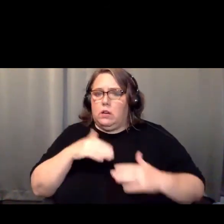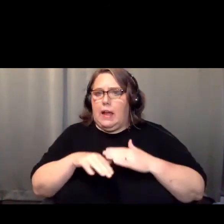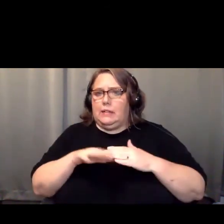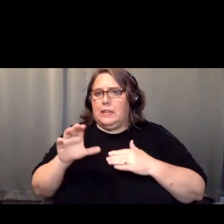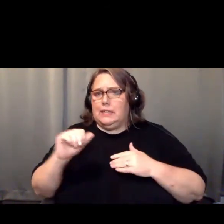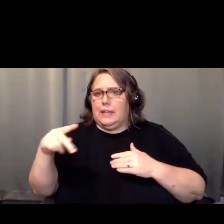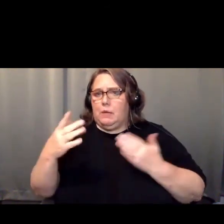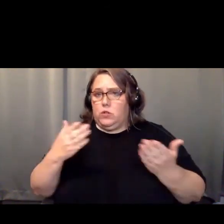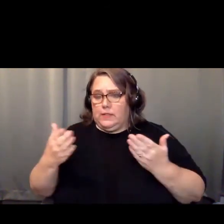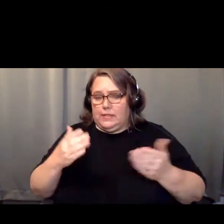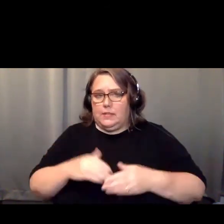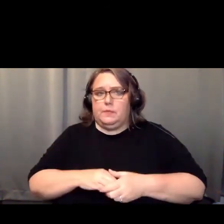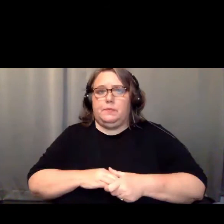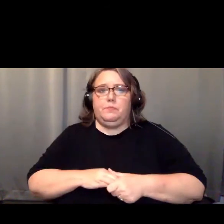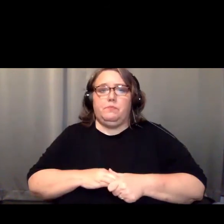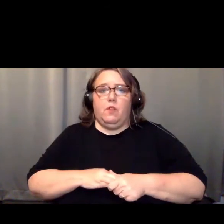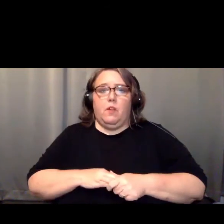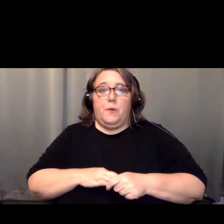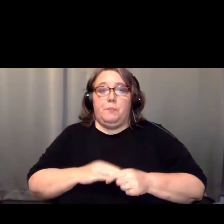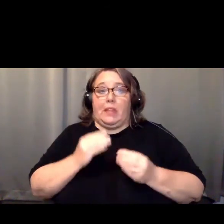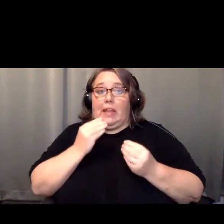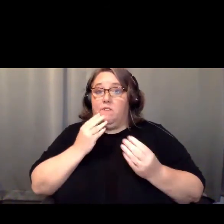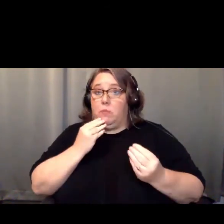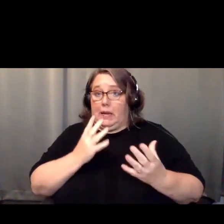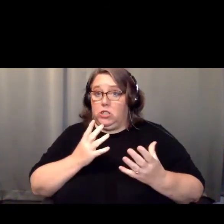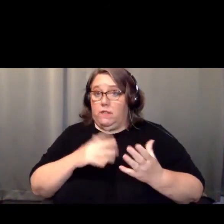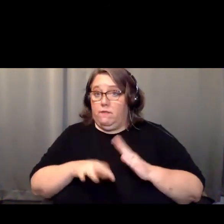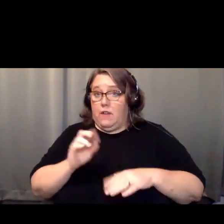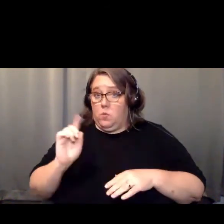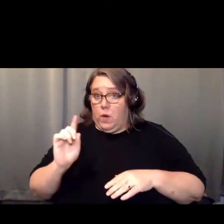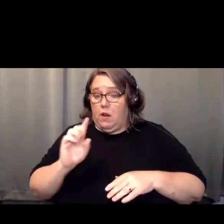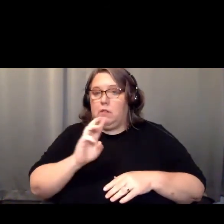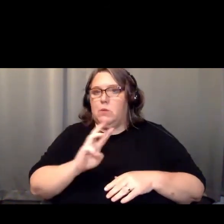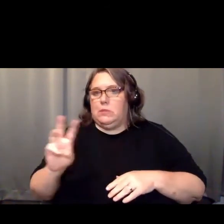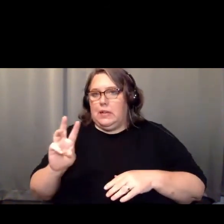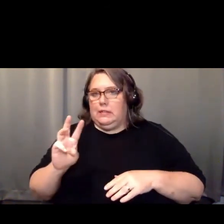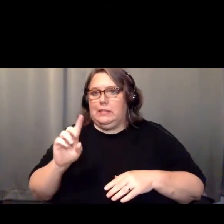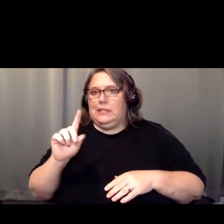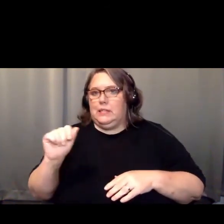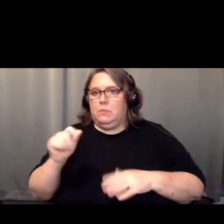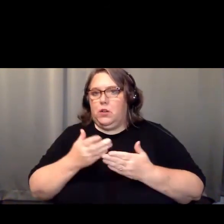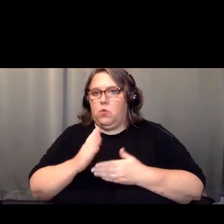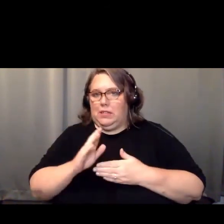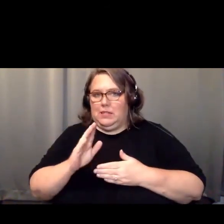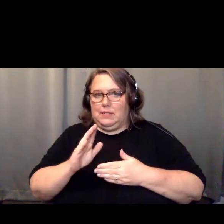You can also access our information through our Disability Rights Texas website, and select getting help.